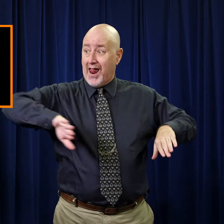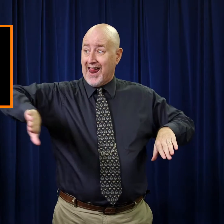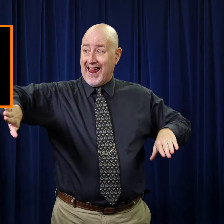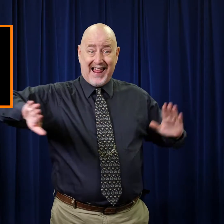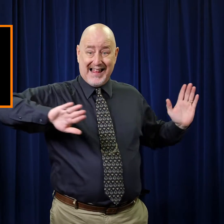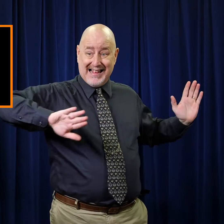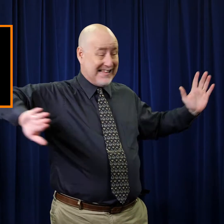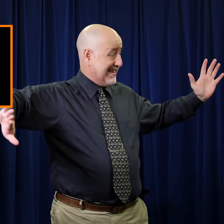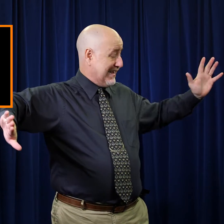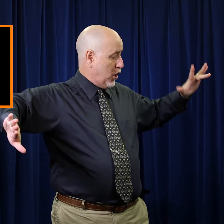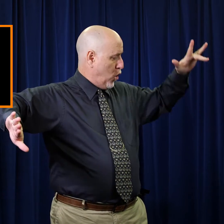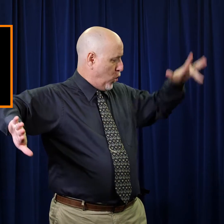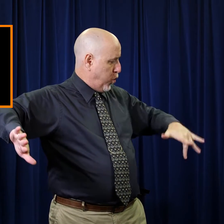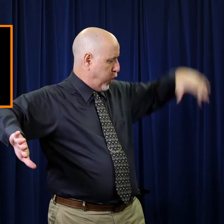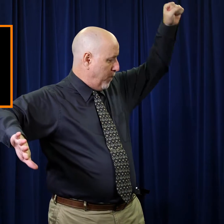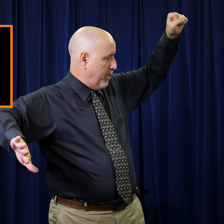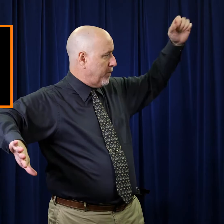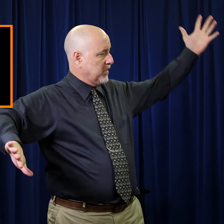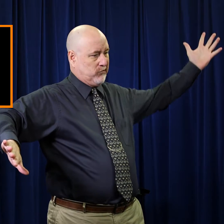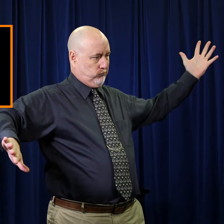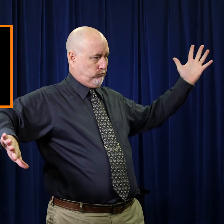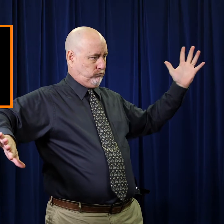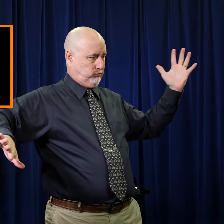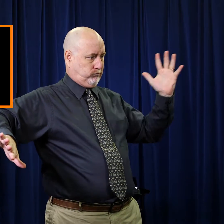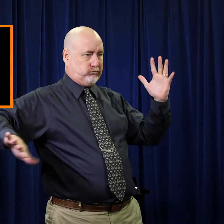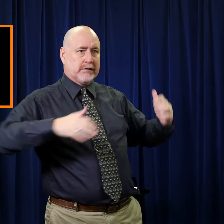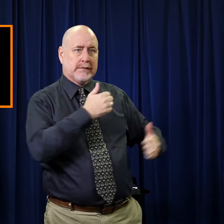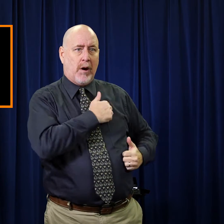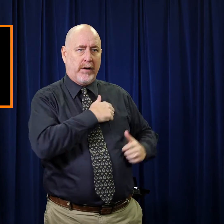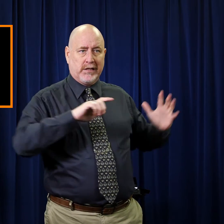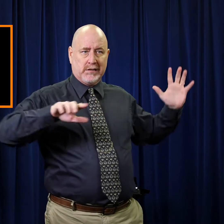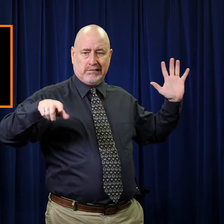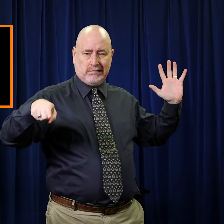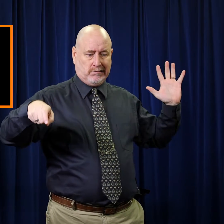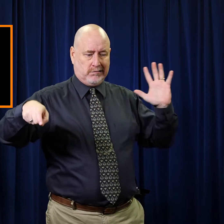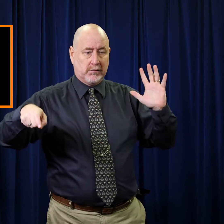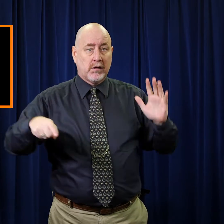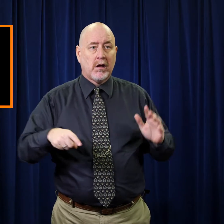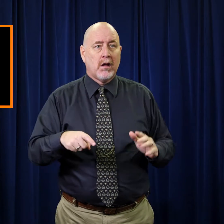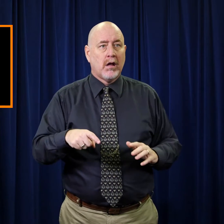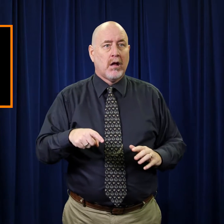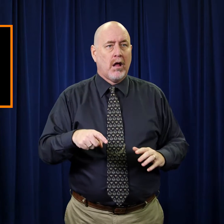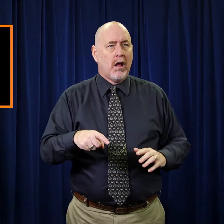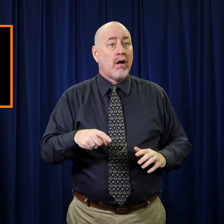enough then the cloud goes away. The Egyptians pursue them. Their idea was